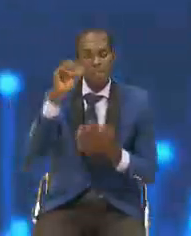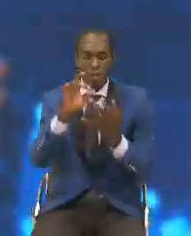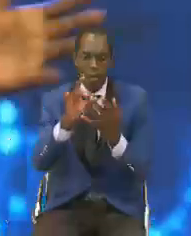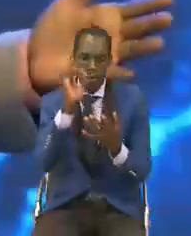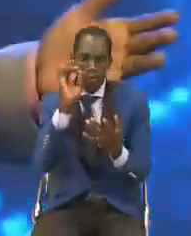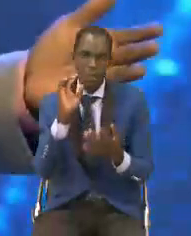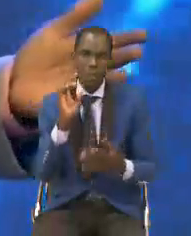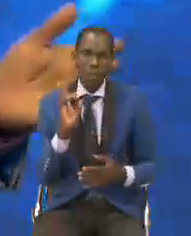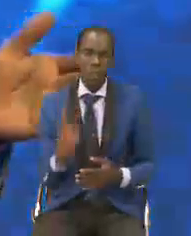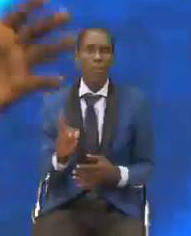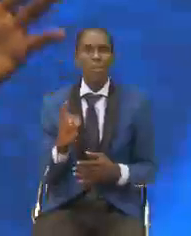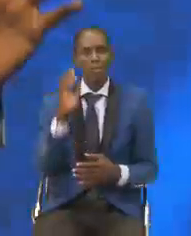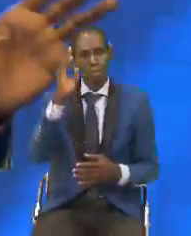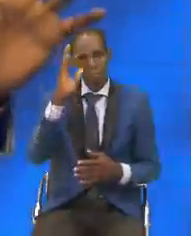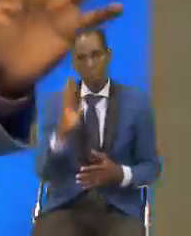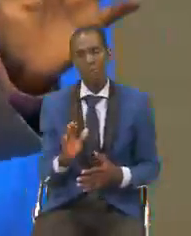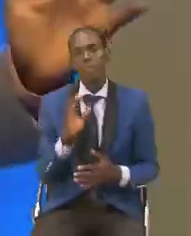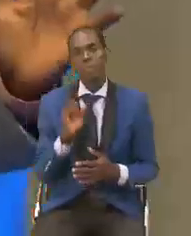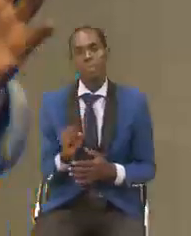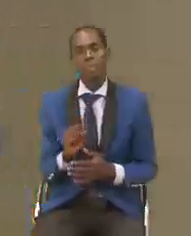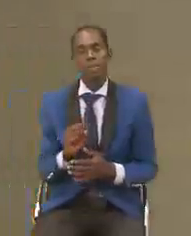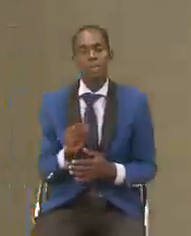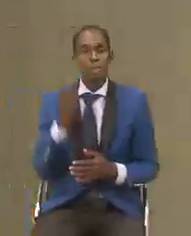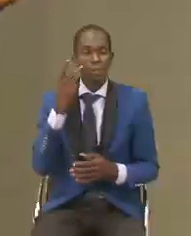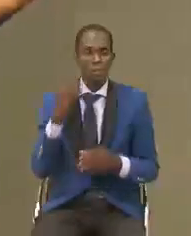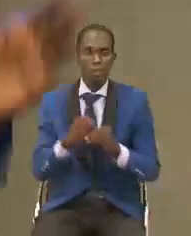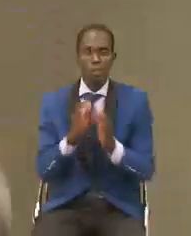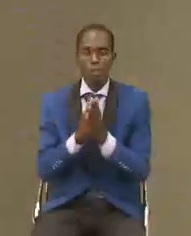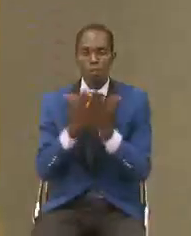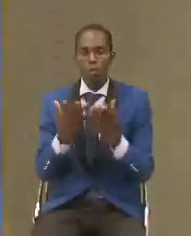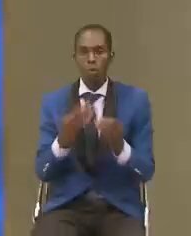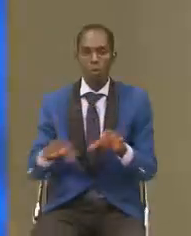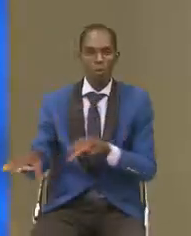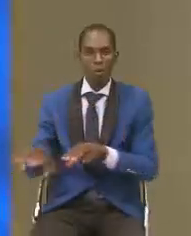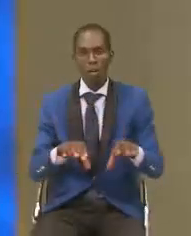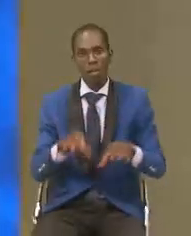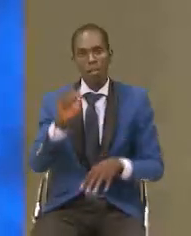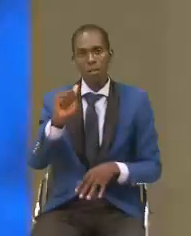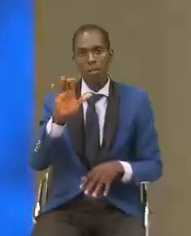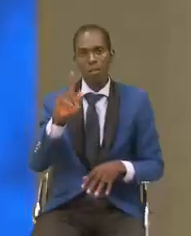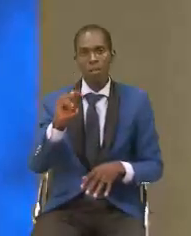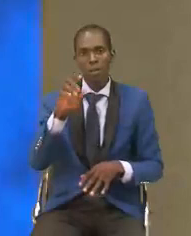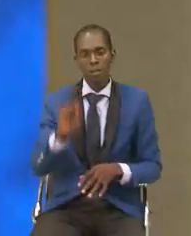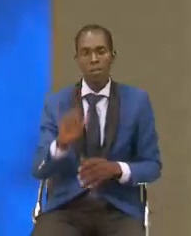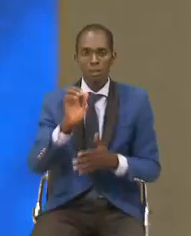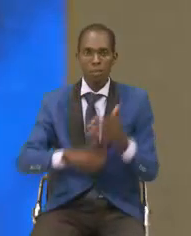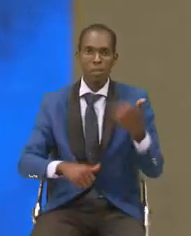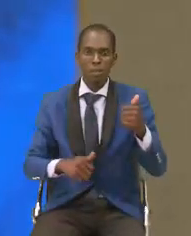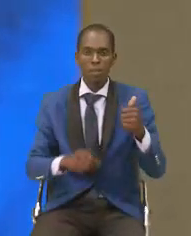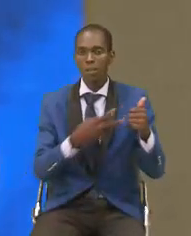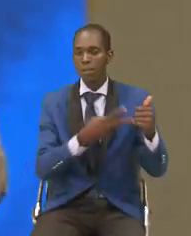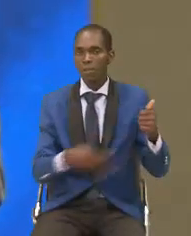here his appointed witnesses look at acts chapter 10